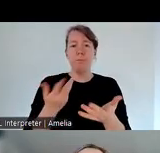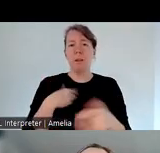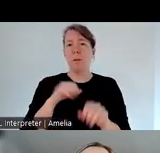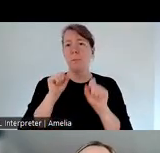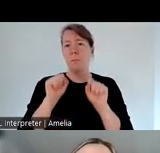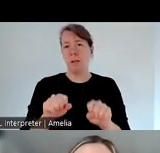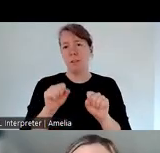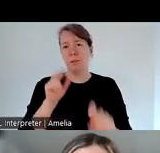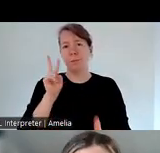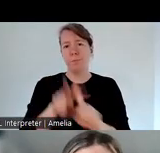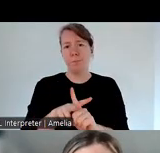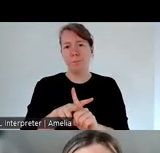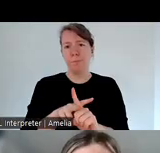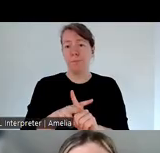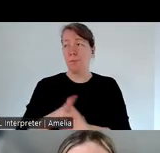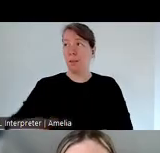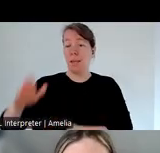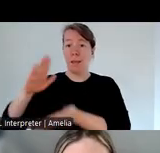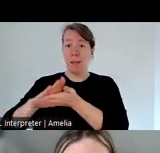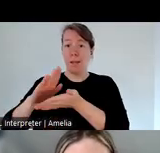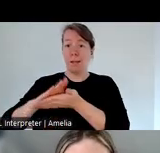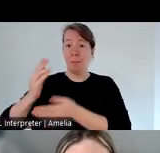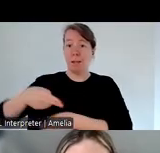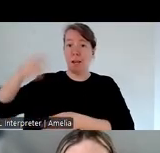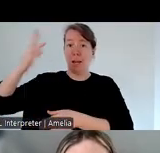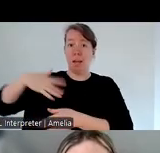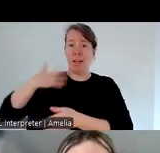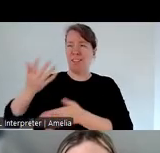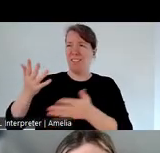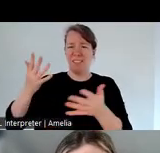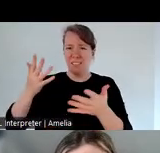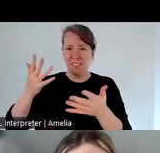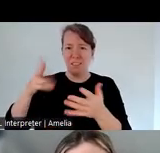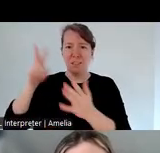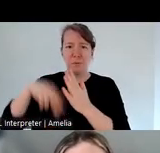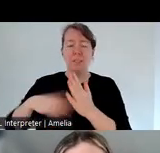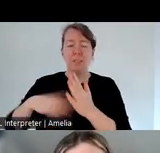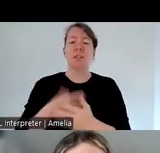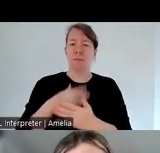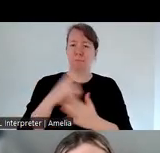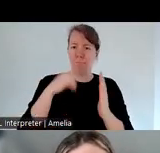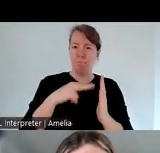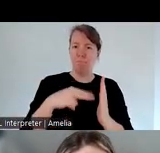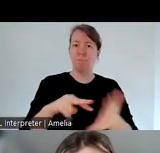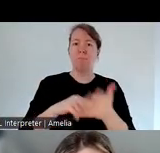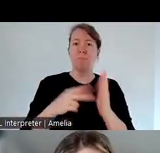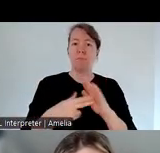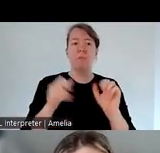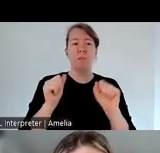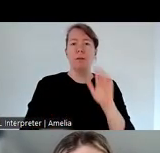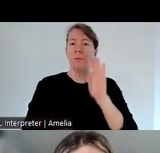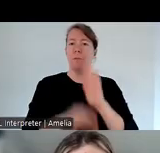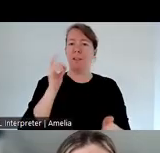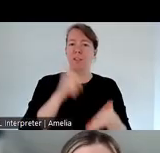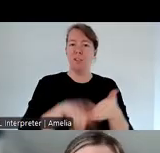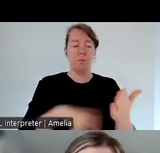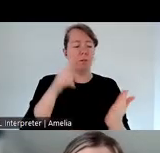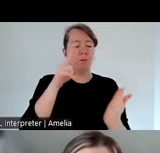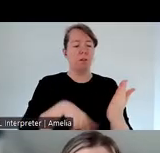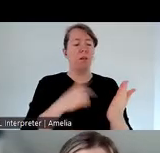We wanted this to be a resource that our colleagues, um, would be able to choose a chapter, um, read it and quickly learn a bit about